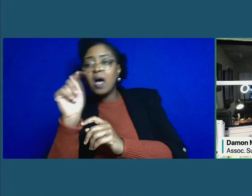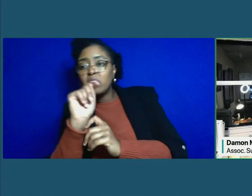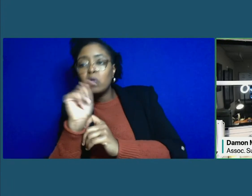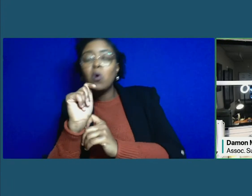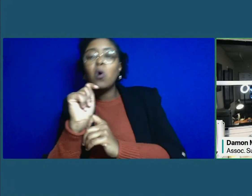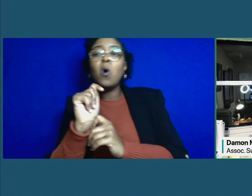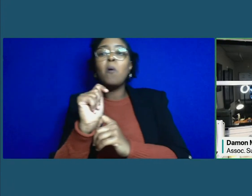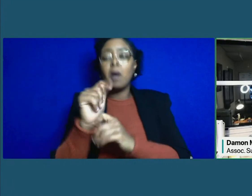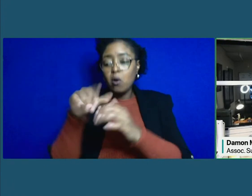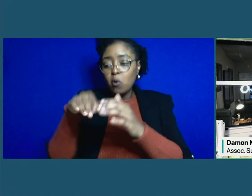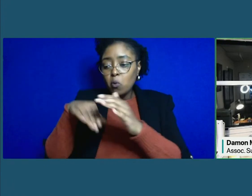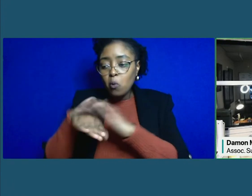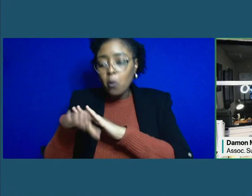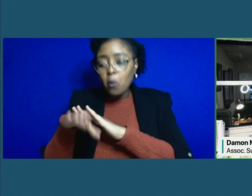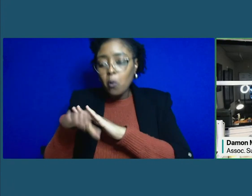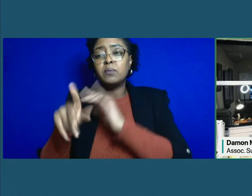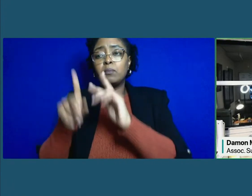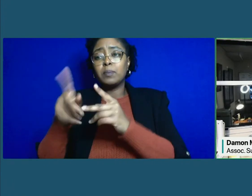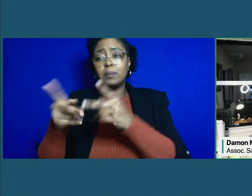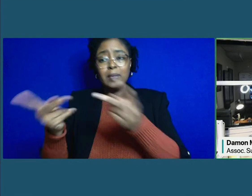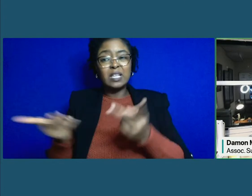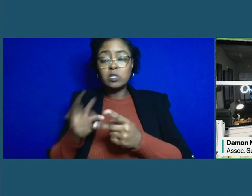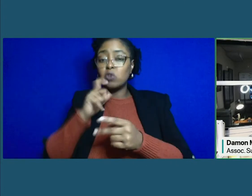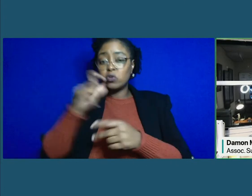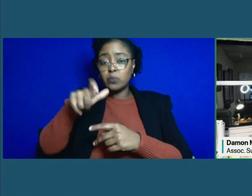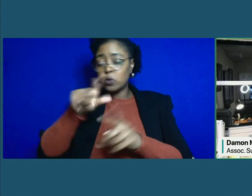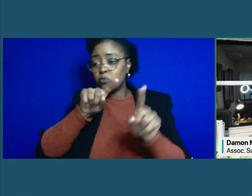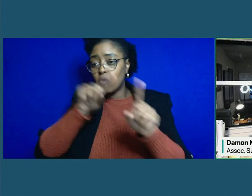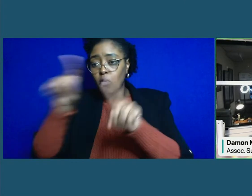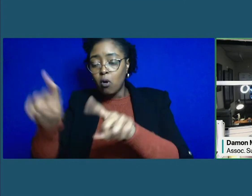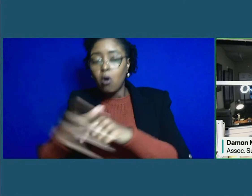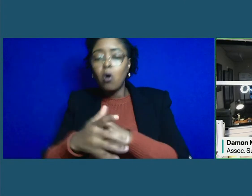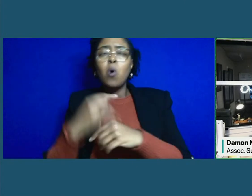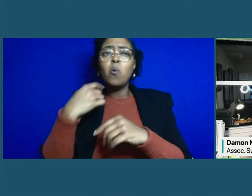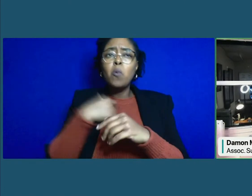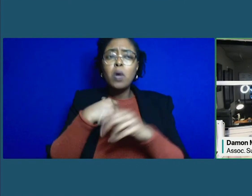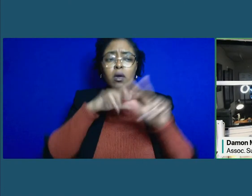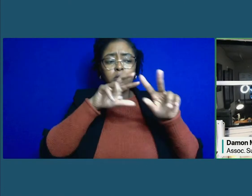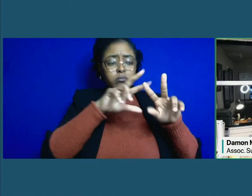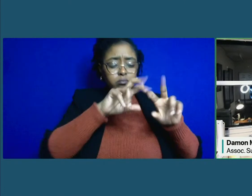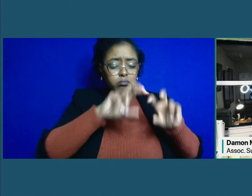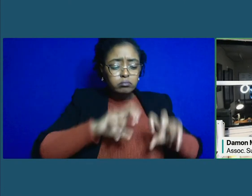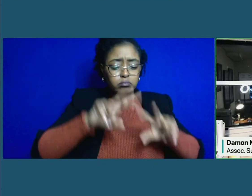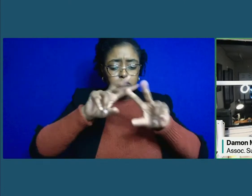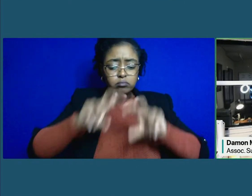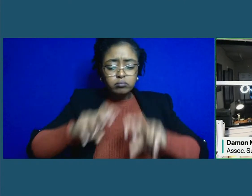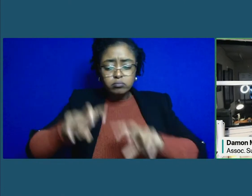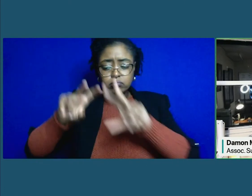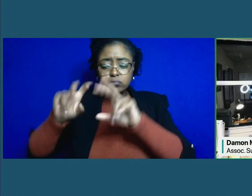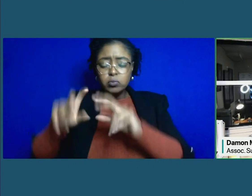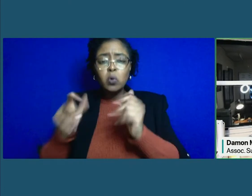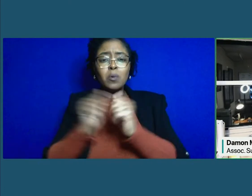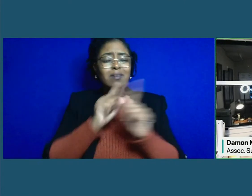bathrooms, um, trespassing concerns that we're seeing. Um and we looked at again. We've